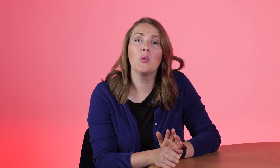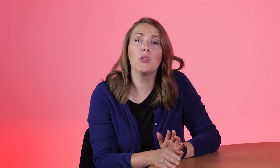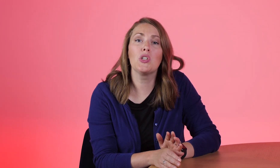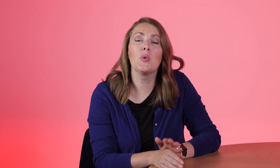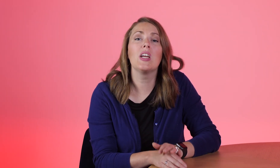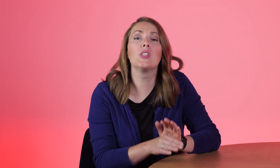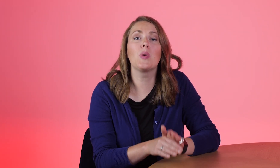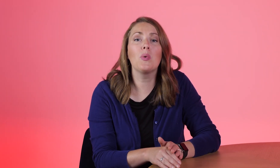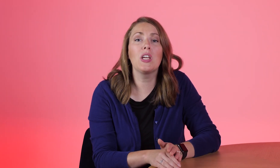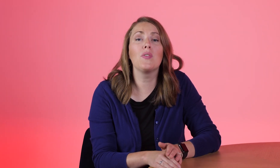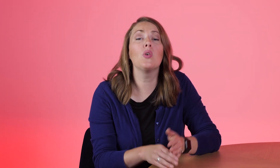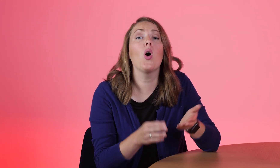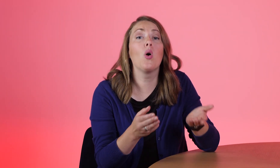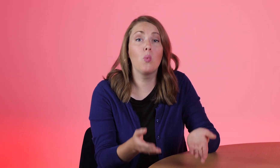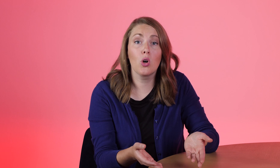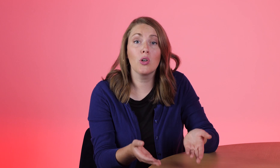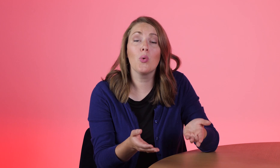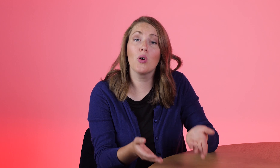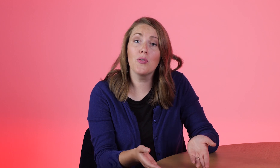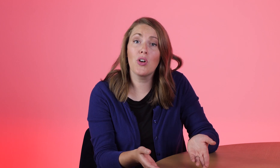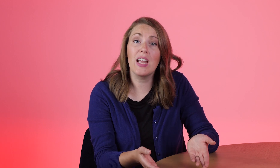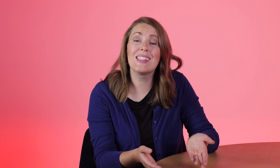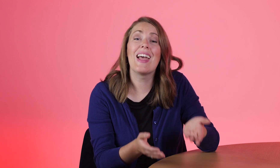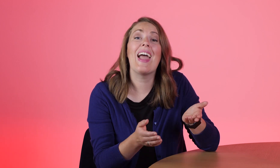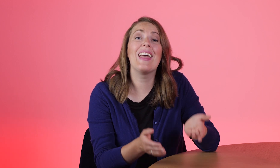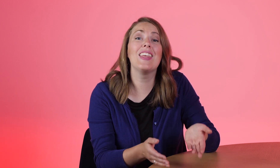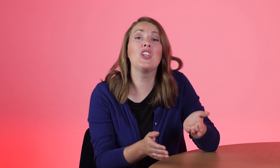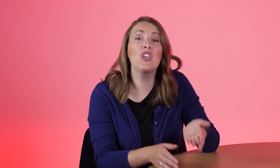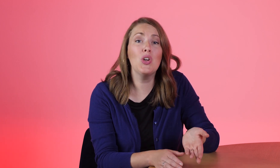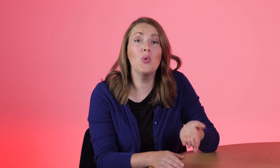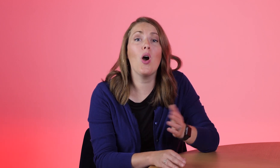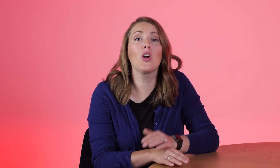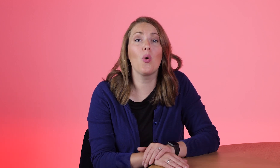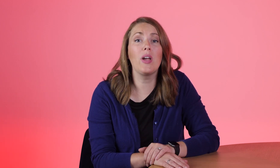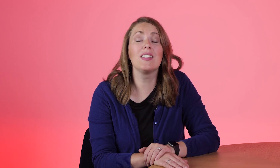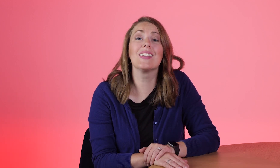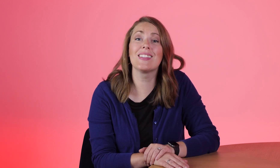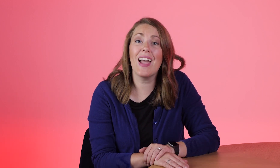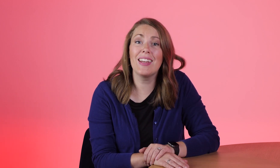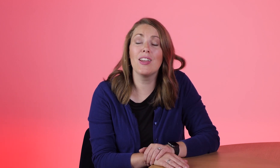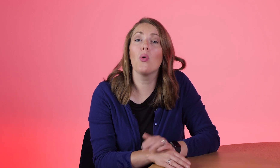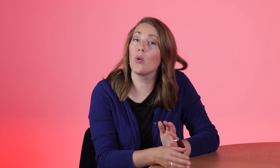you will do is we will give you a word or phrase and then you are going to sign it or